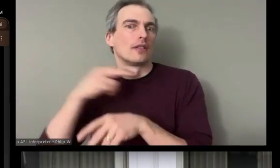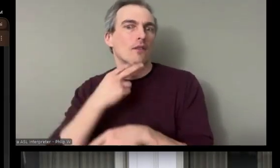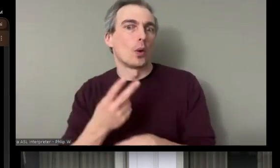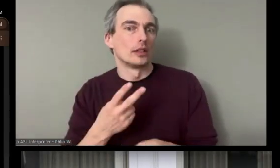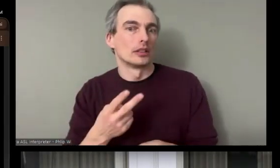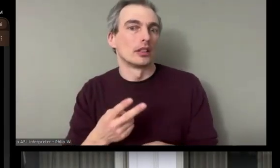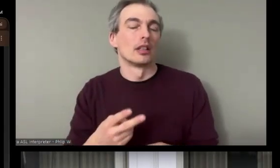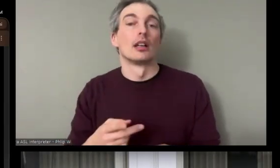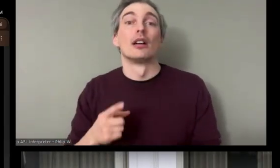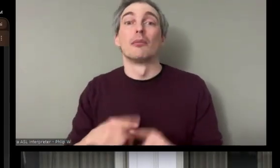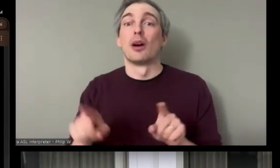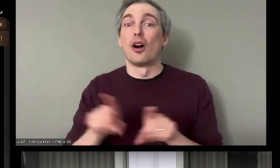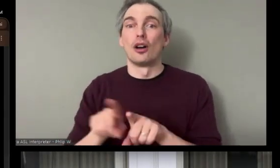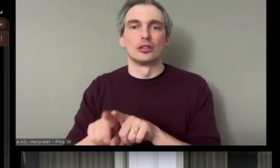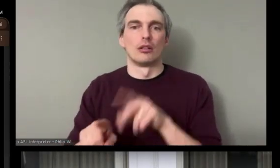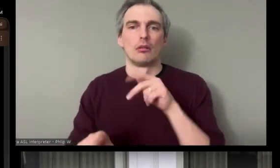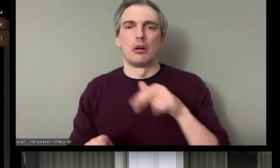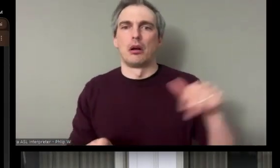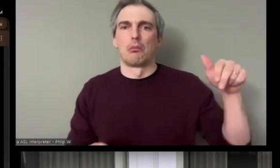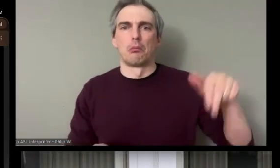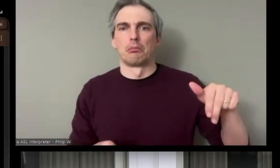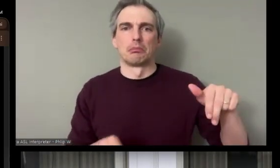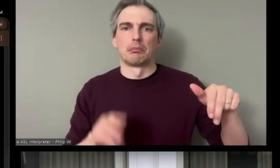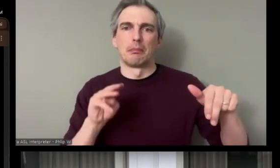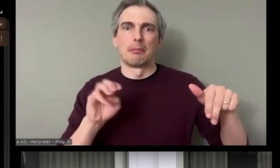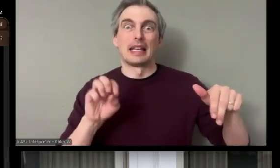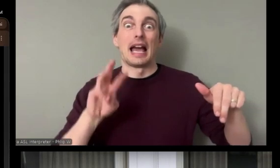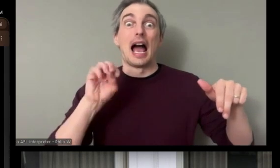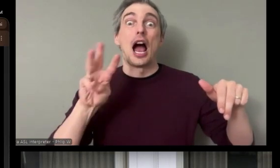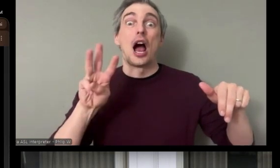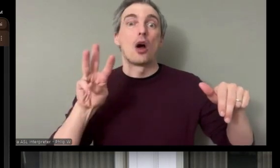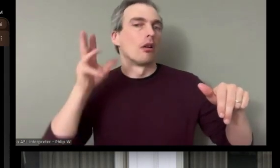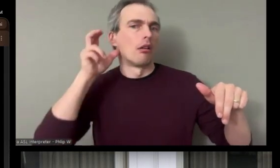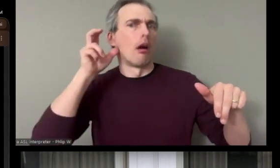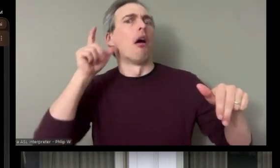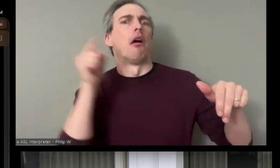on the dog vote -- I really just want to start modeling some practices of